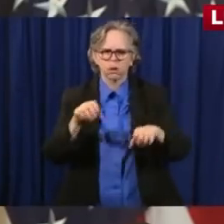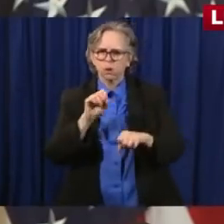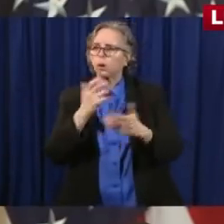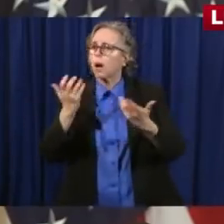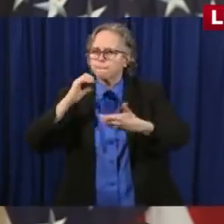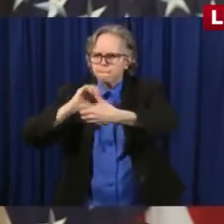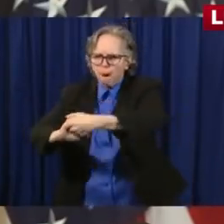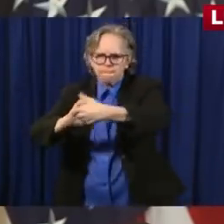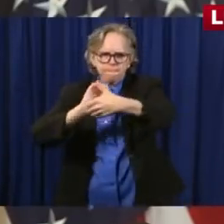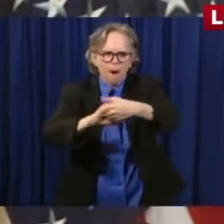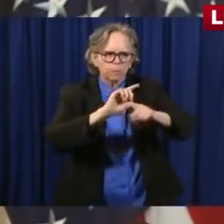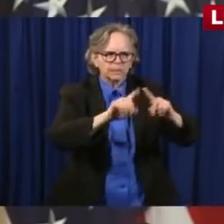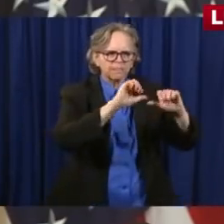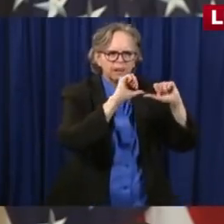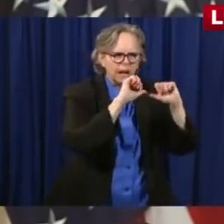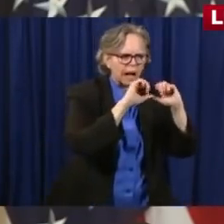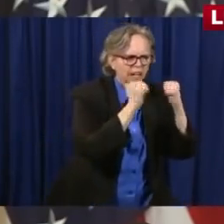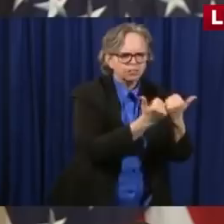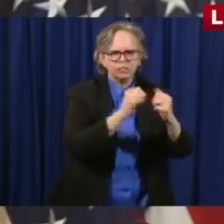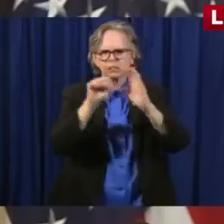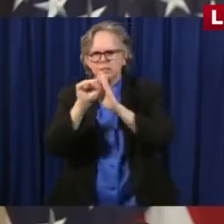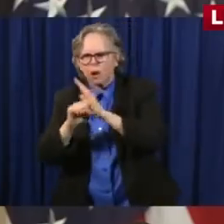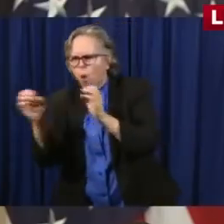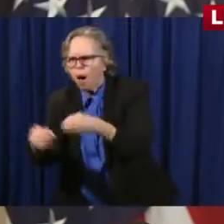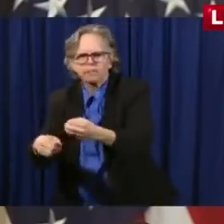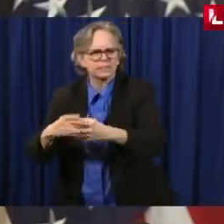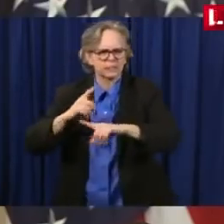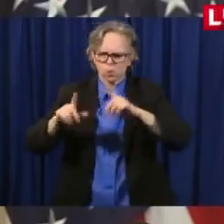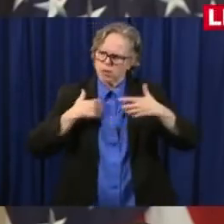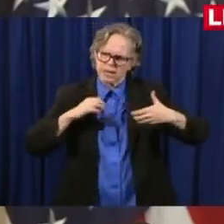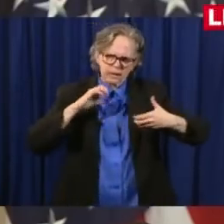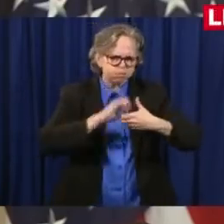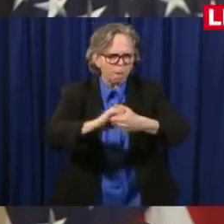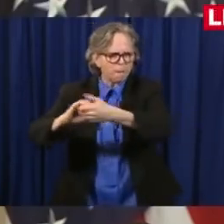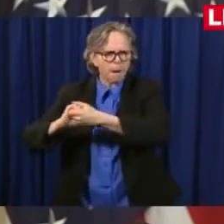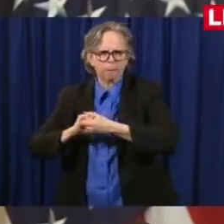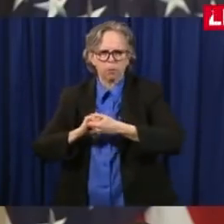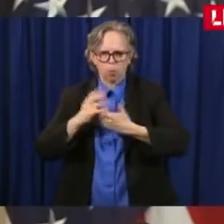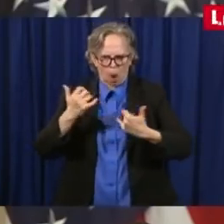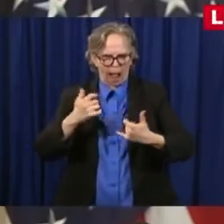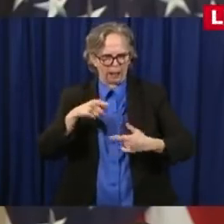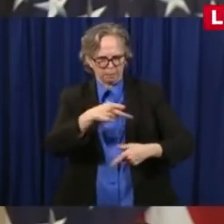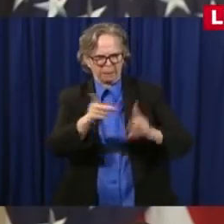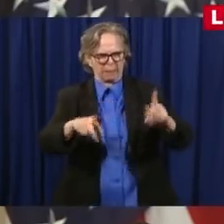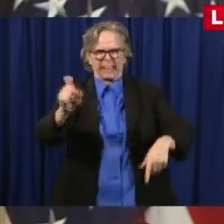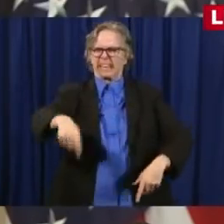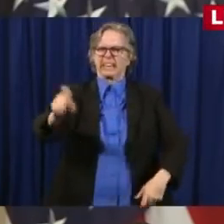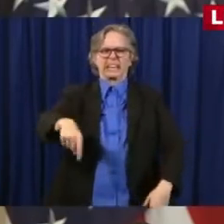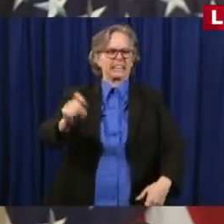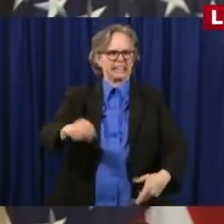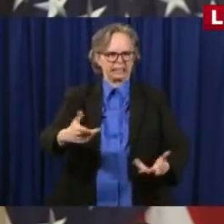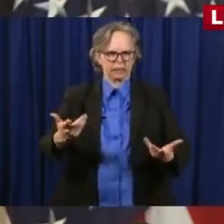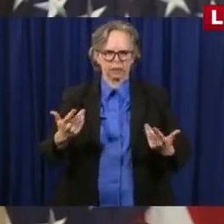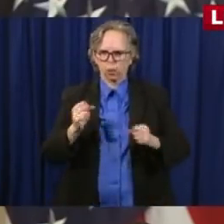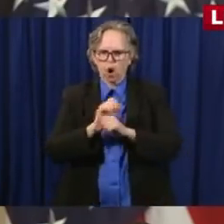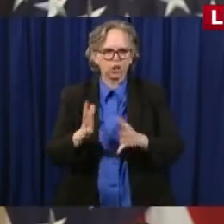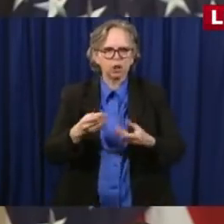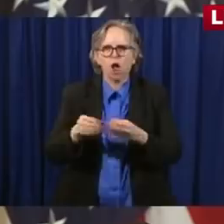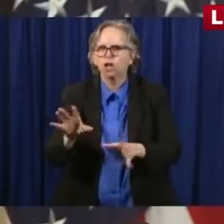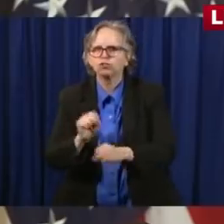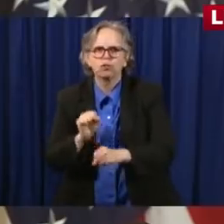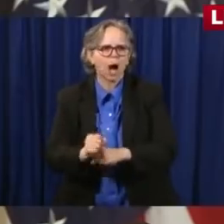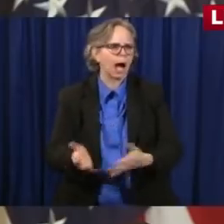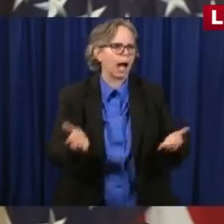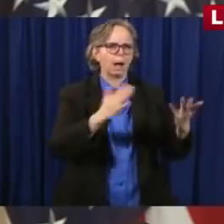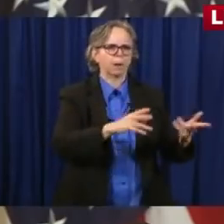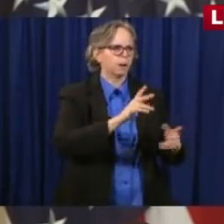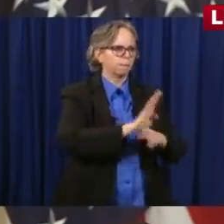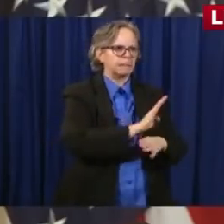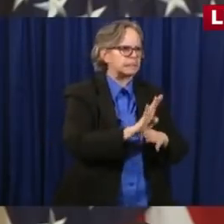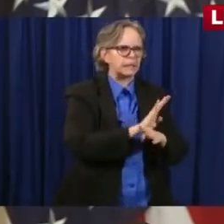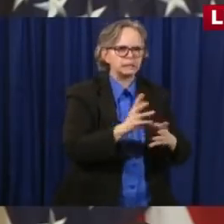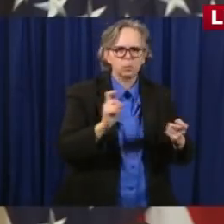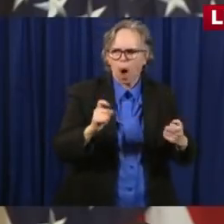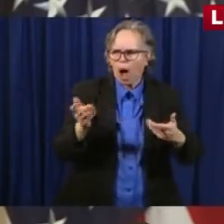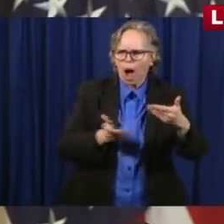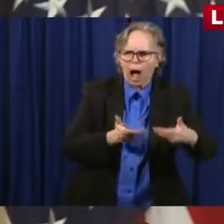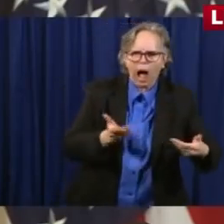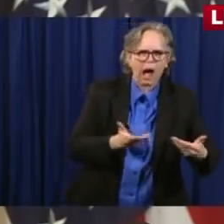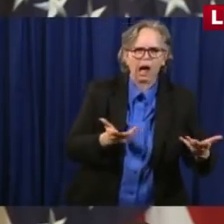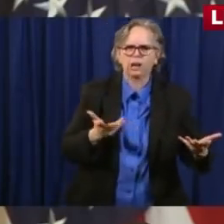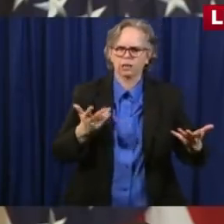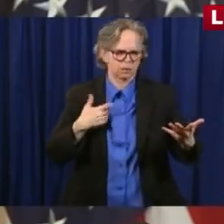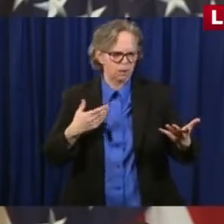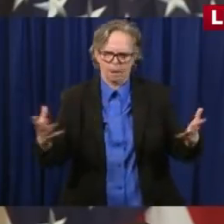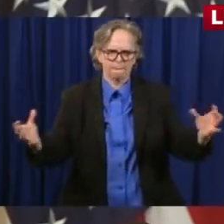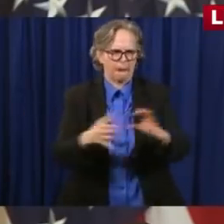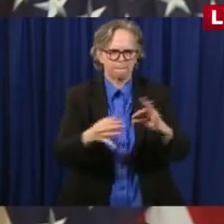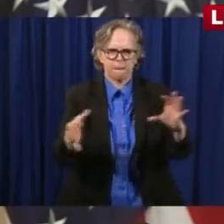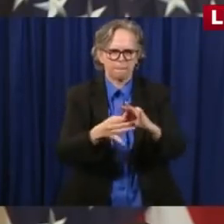IN PARTNERSHIP WITH LOCAL AGENCIES AND OTHER STATE OFFICES, WE ARE WORKING TO MEET THE NEEDS OF WORKERS WHO HAVE EXPERIENCED SEVEN UNEMPLOYMENT, BUSINESSES WHO ARE LOOKING TO